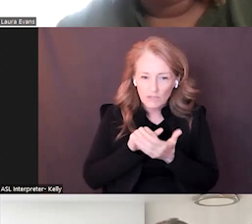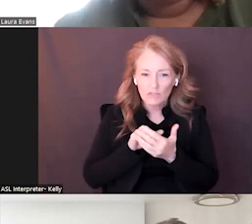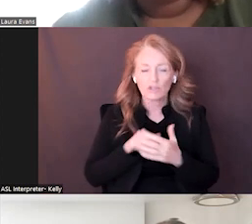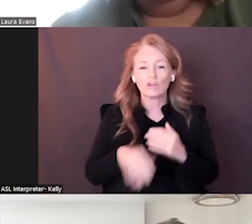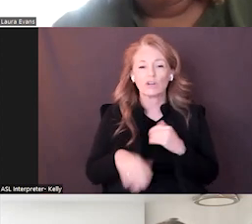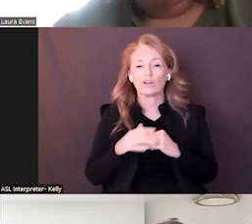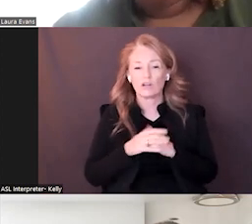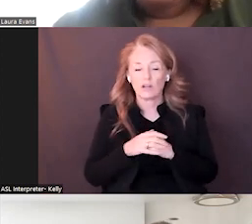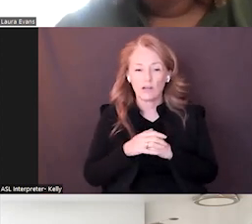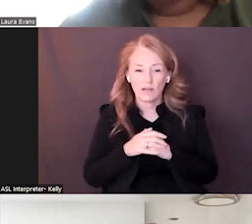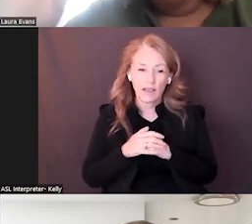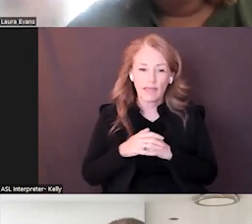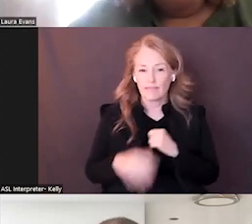TO A HIGHER LEVEL OF CARE.